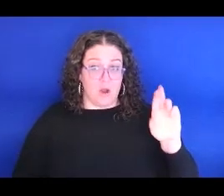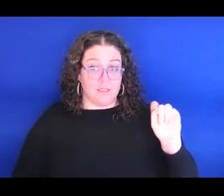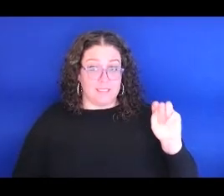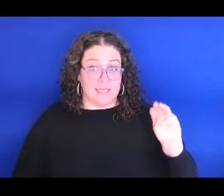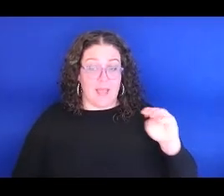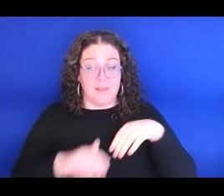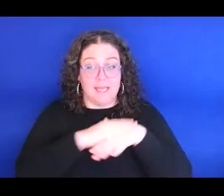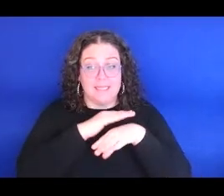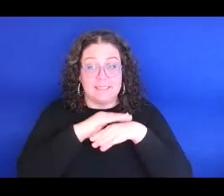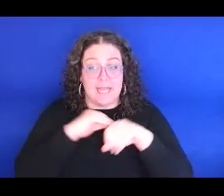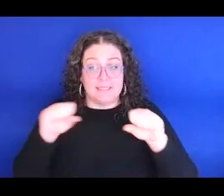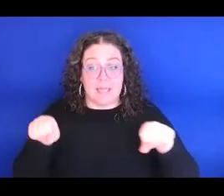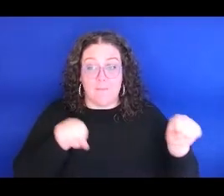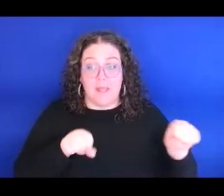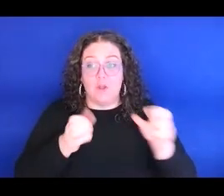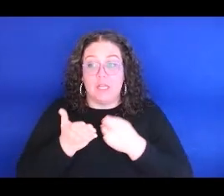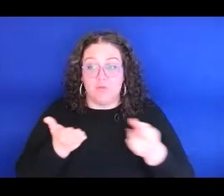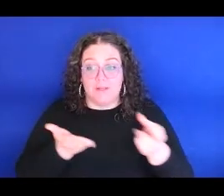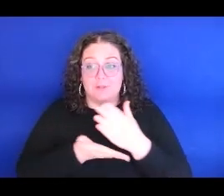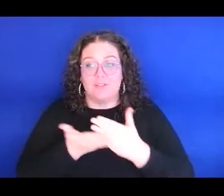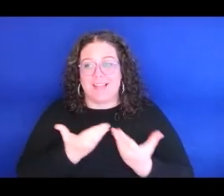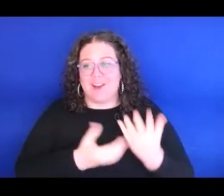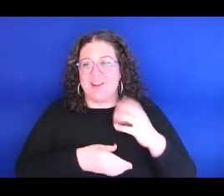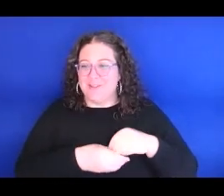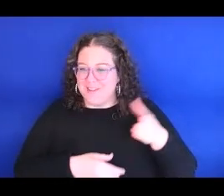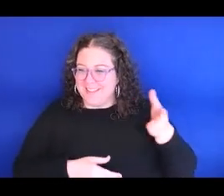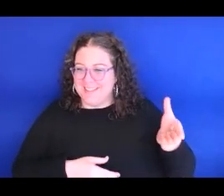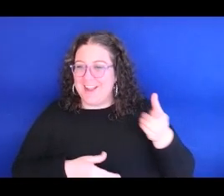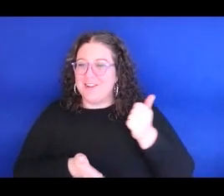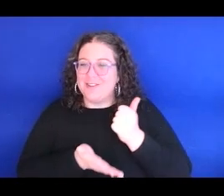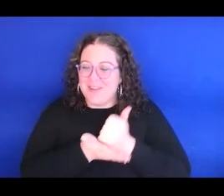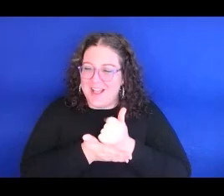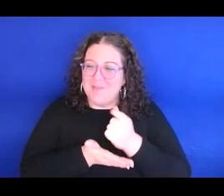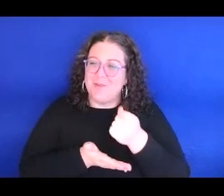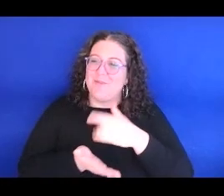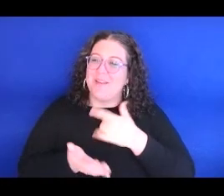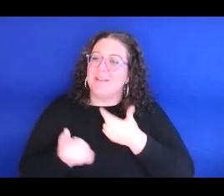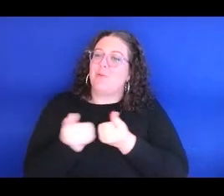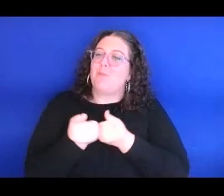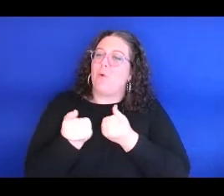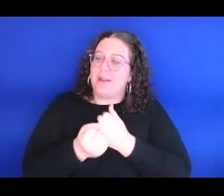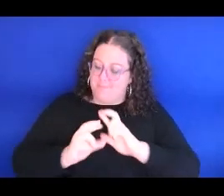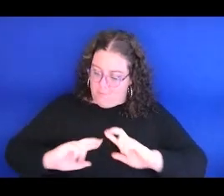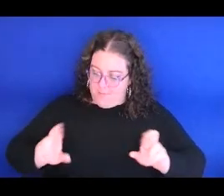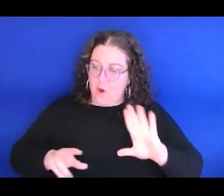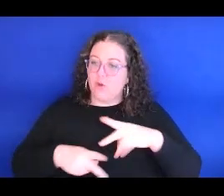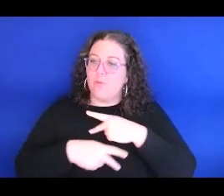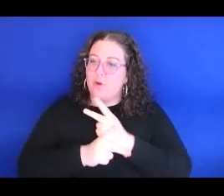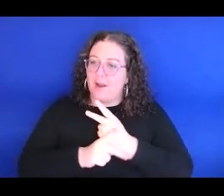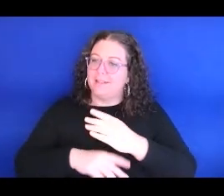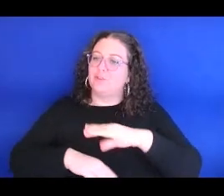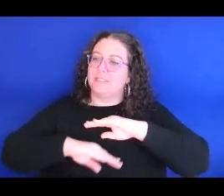is included here to support you in preparing products that meet Section 508 requirements.